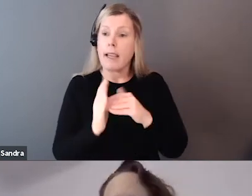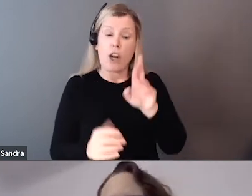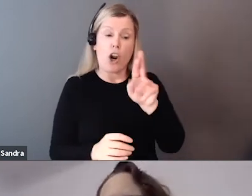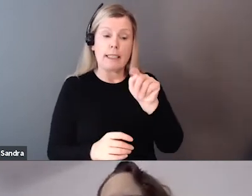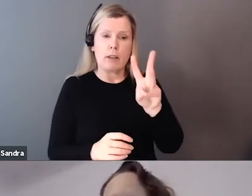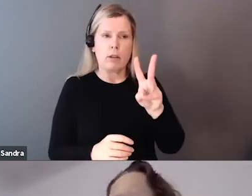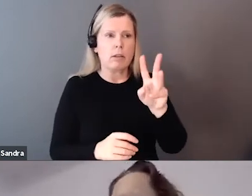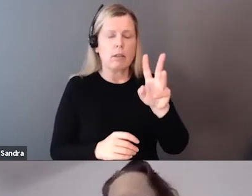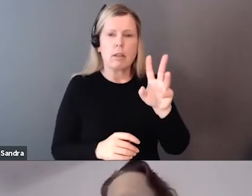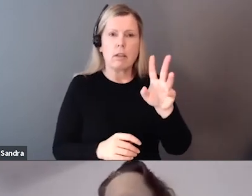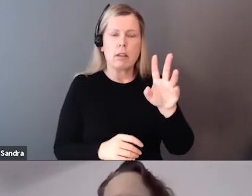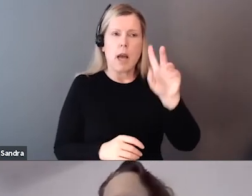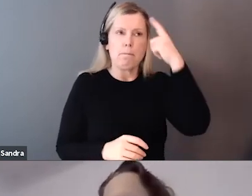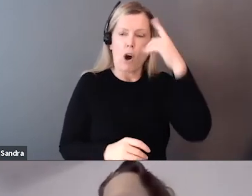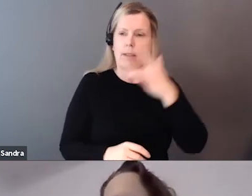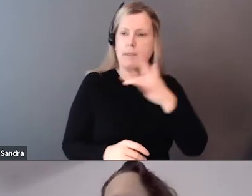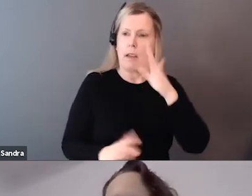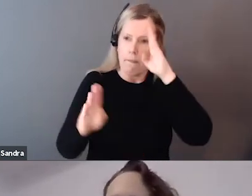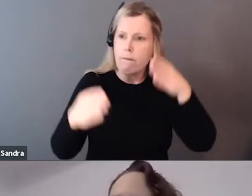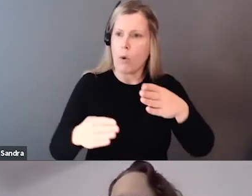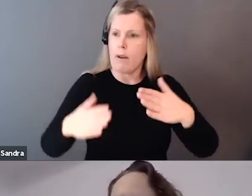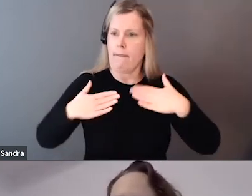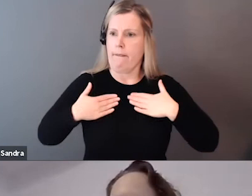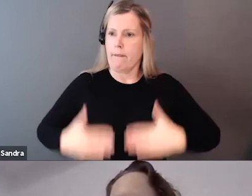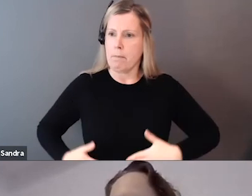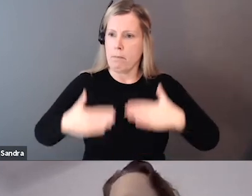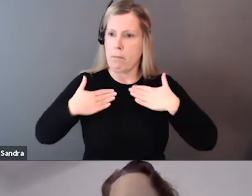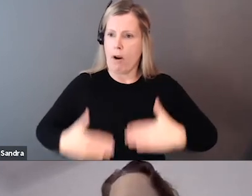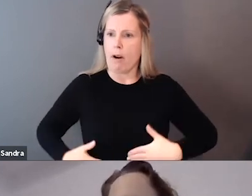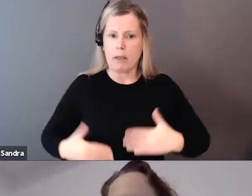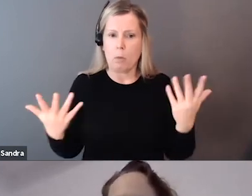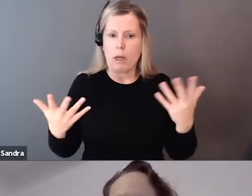let's move away from diagnosis and just focus on functional abilities. And we just draw attention